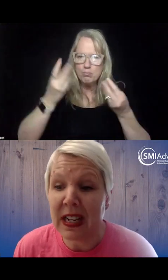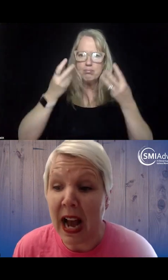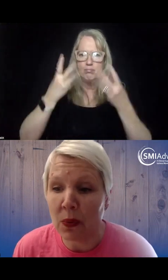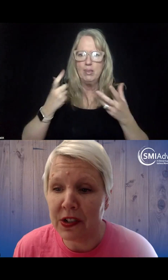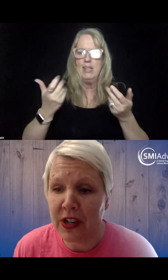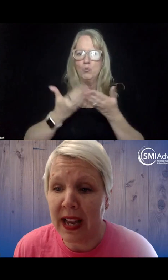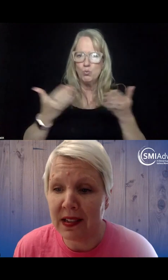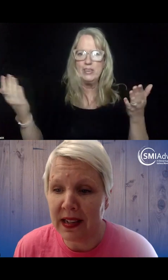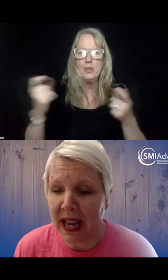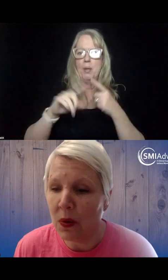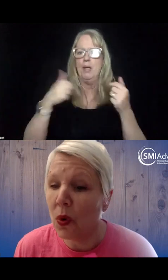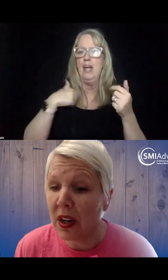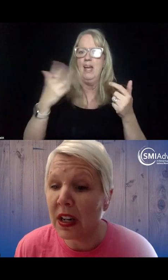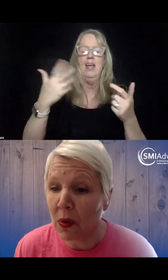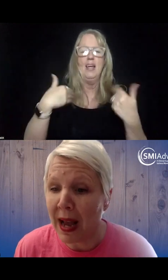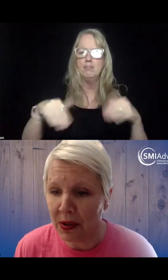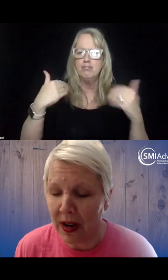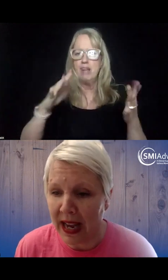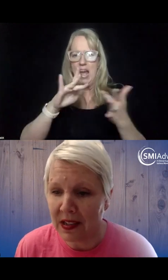FOR ALL OF THE RESOURCES TODAY. WE ARE GOING TO GRAB YOUR HAND